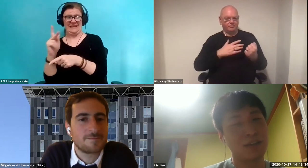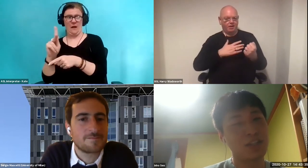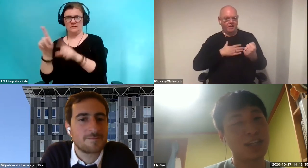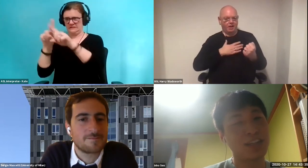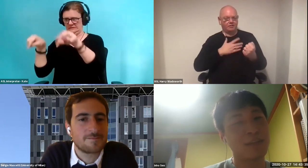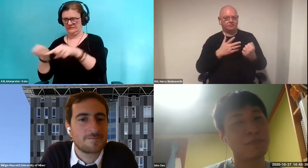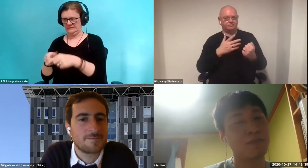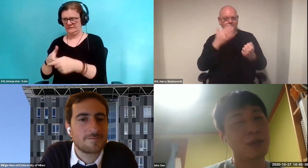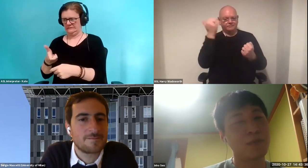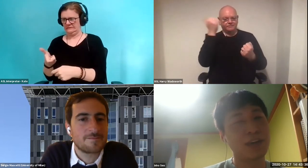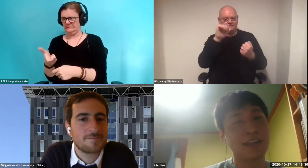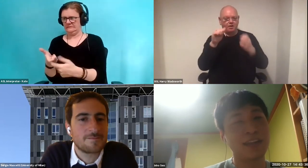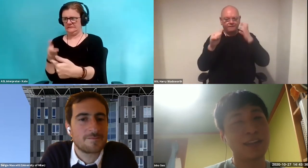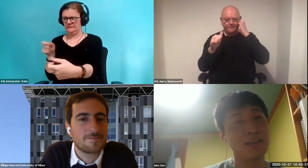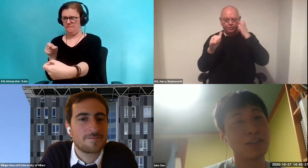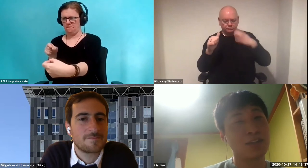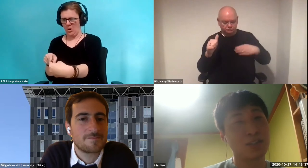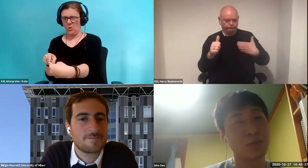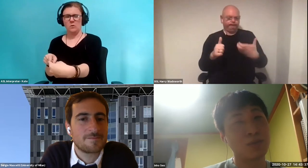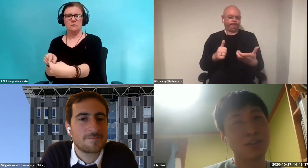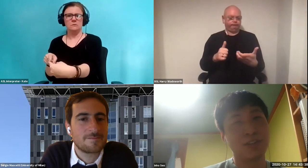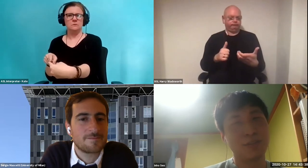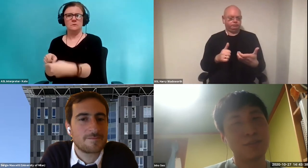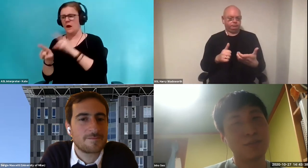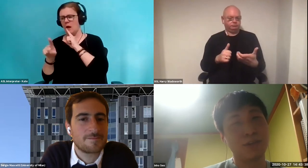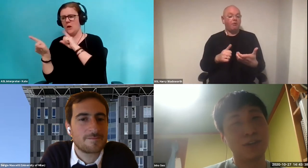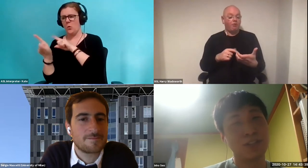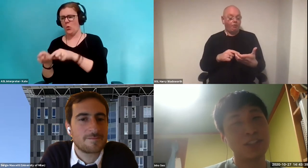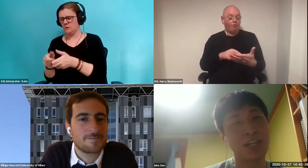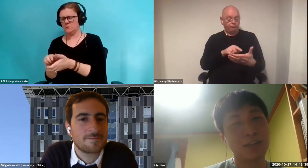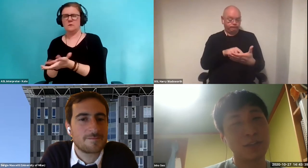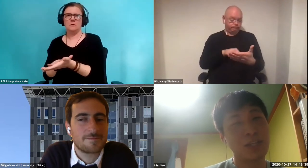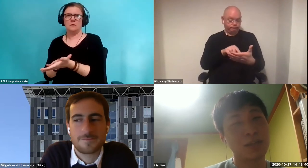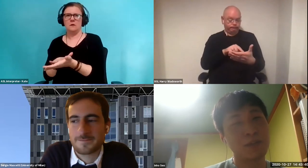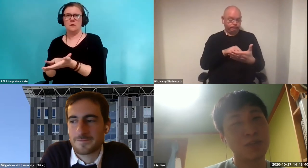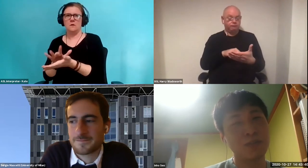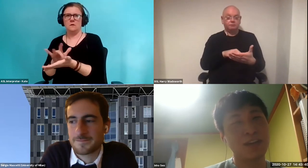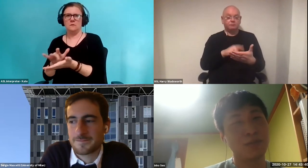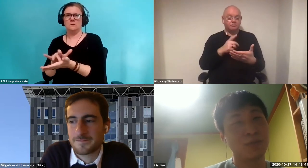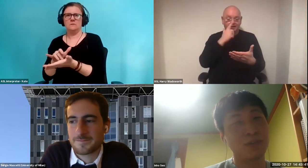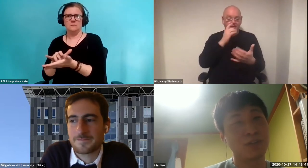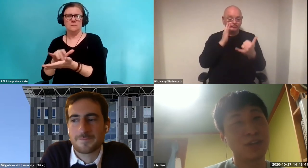jacket from my pocket and then just order or just check the check the menu and then order